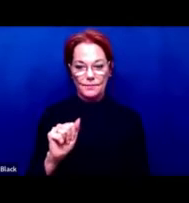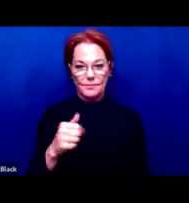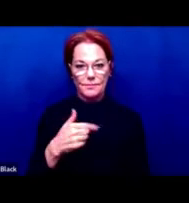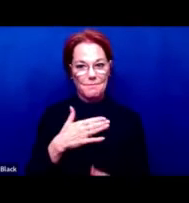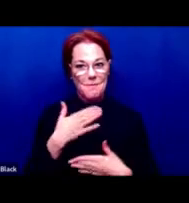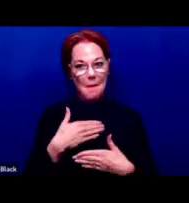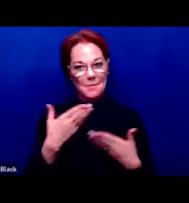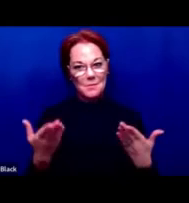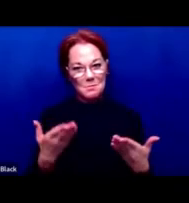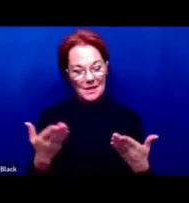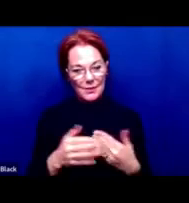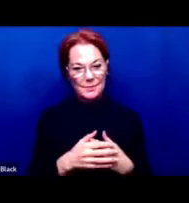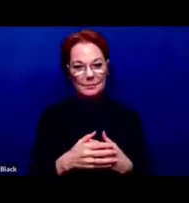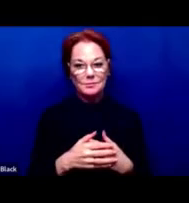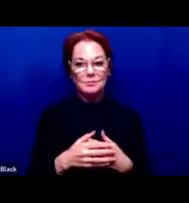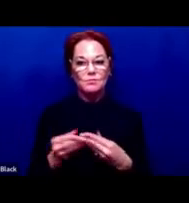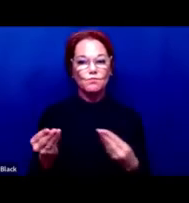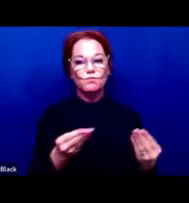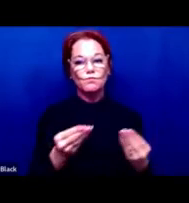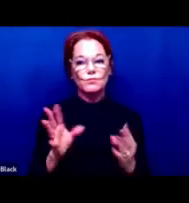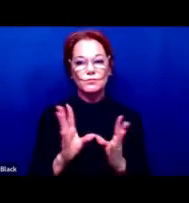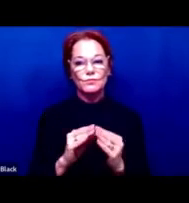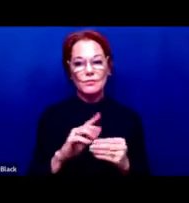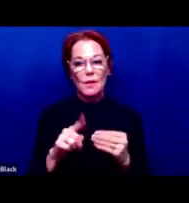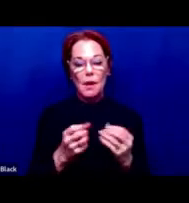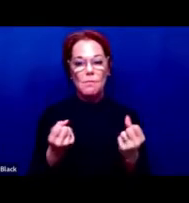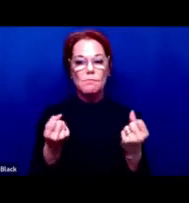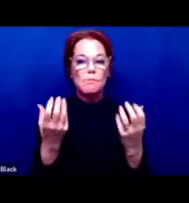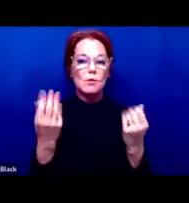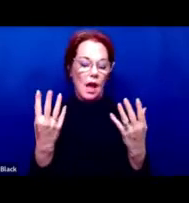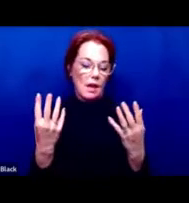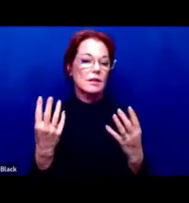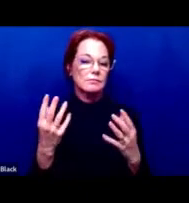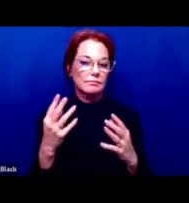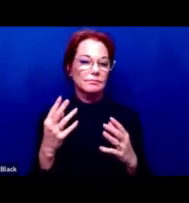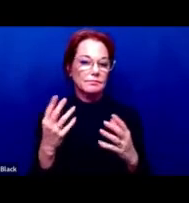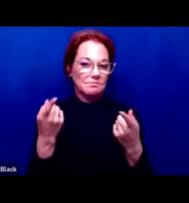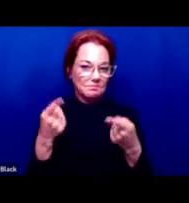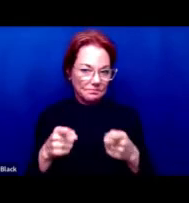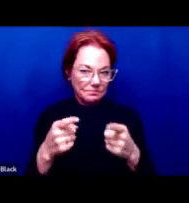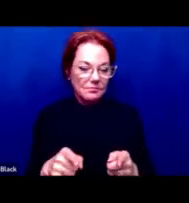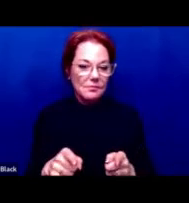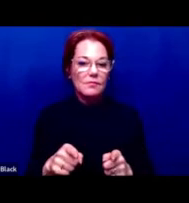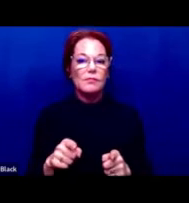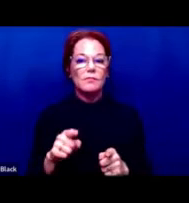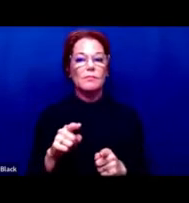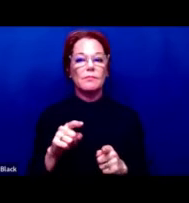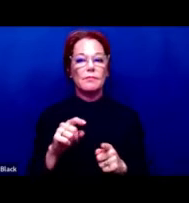with you facilitating a session on multi occurring conditions. As you know, in the brain injury